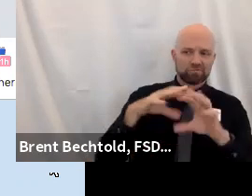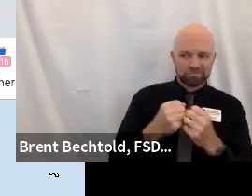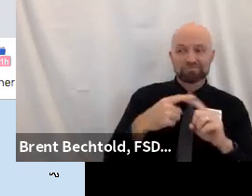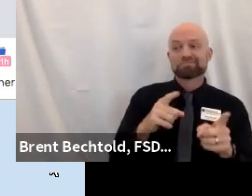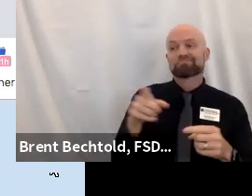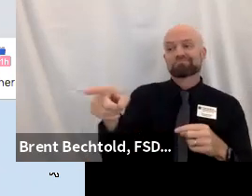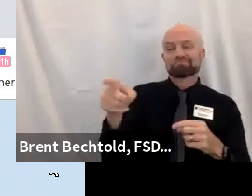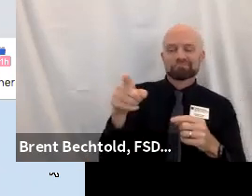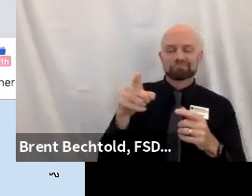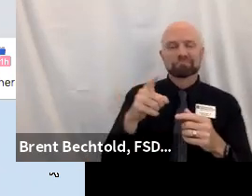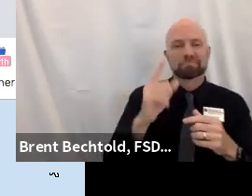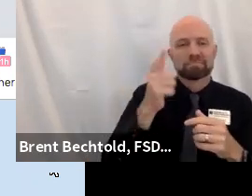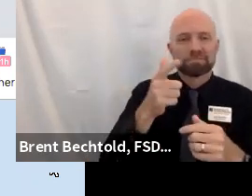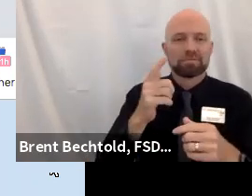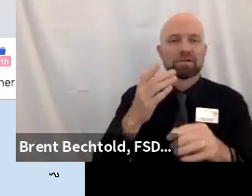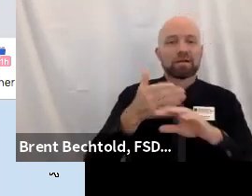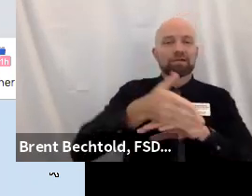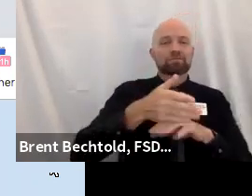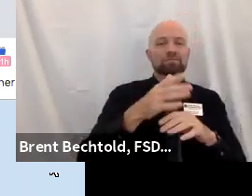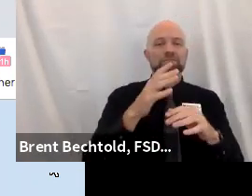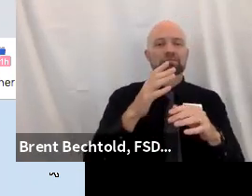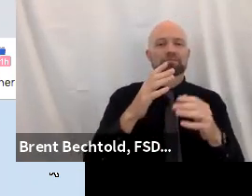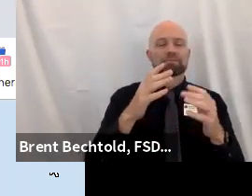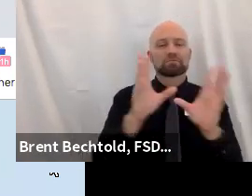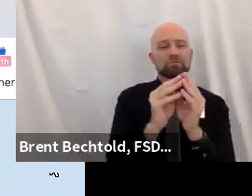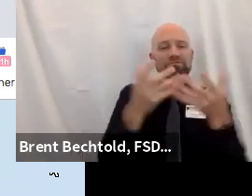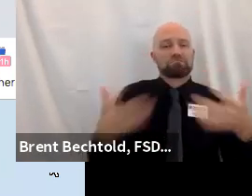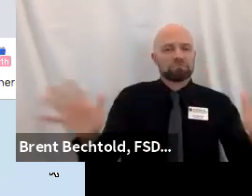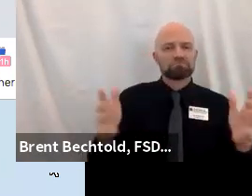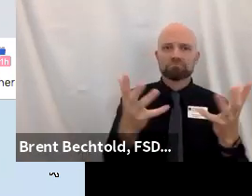We talked about this before in an all-day setting.